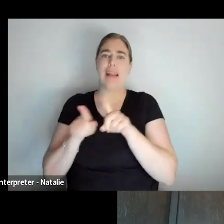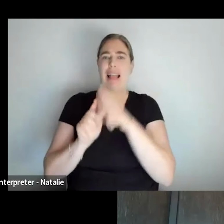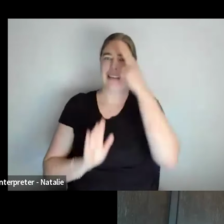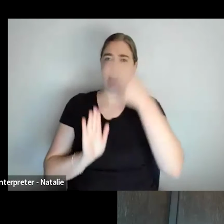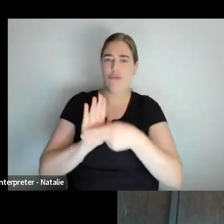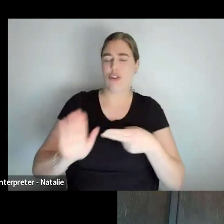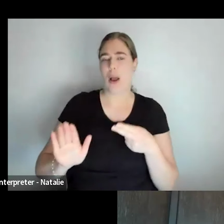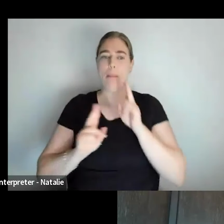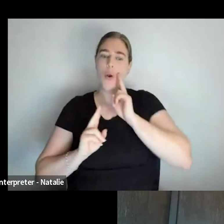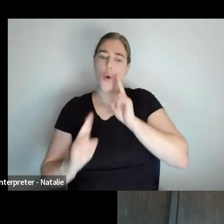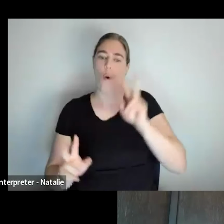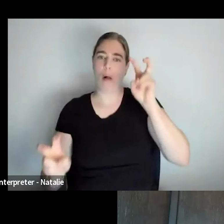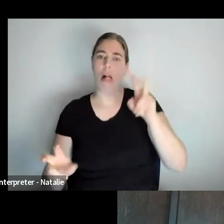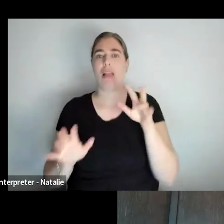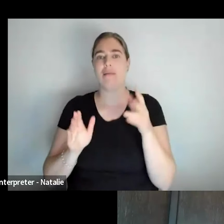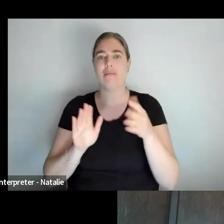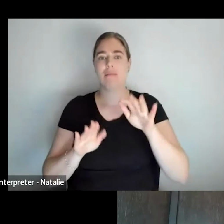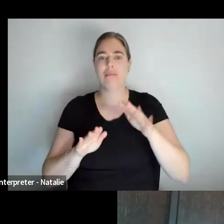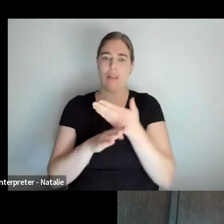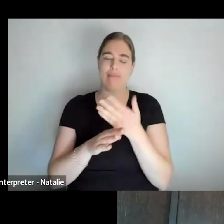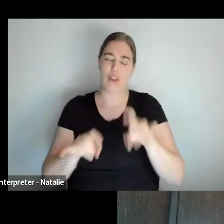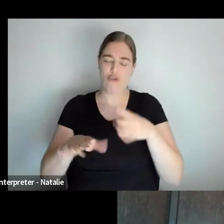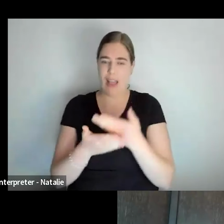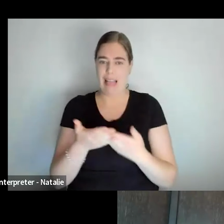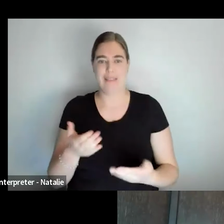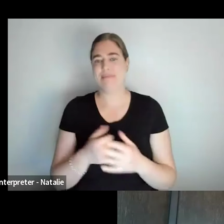but it must be Australian. >> I think you would say the notion